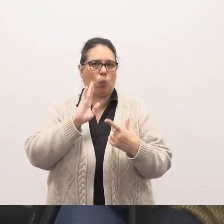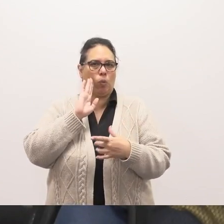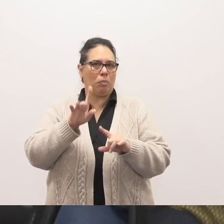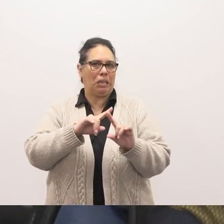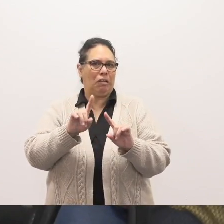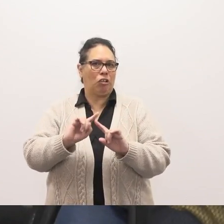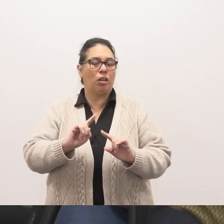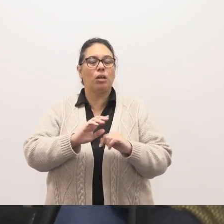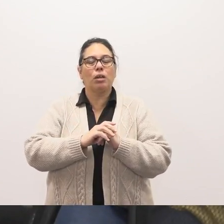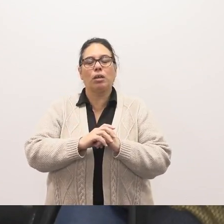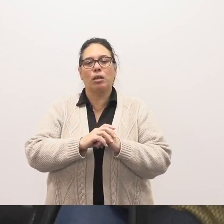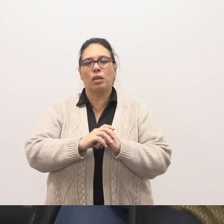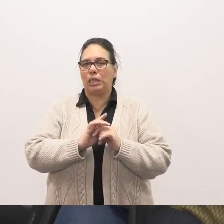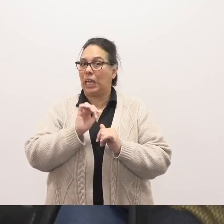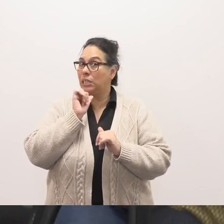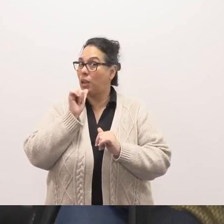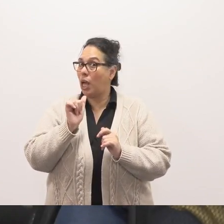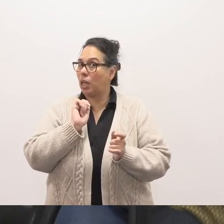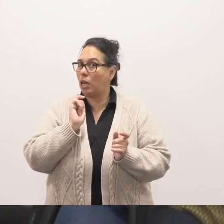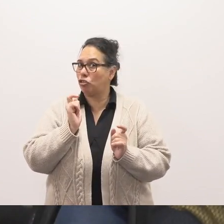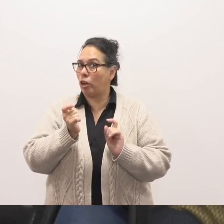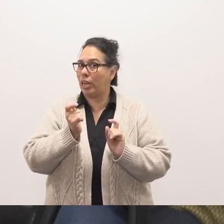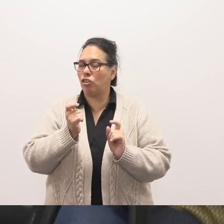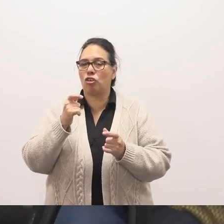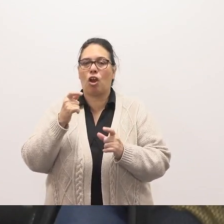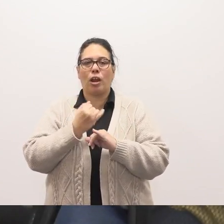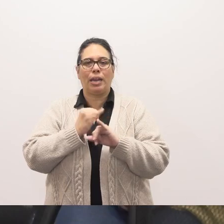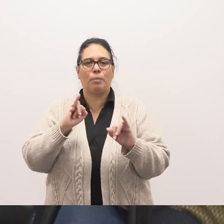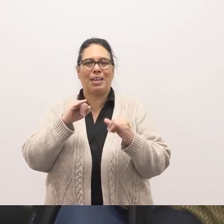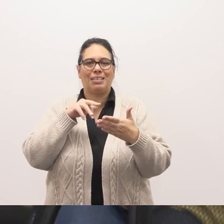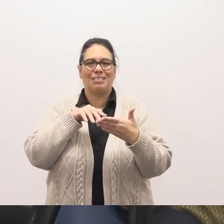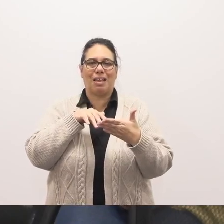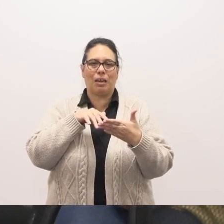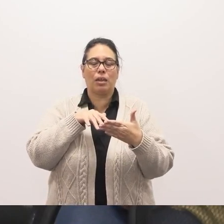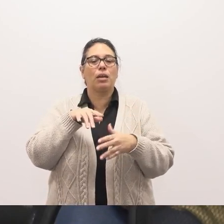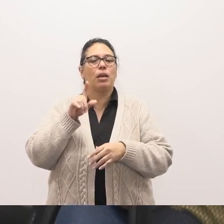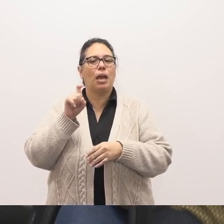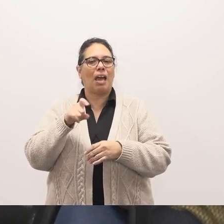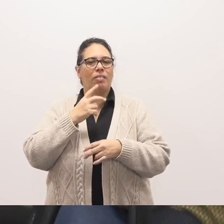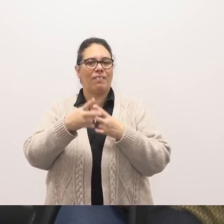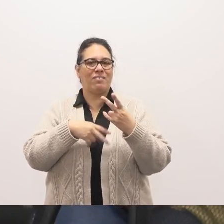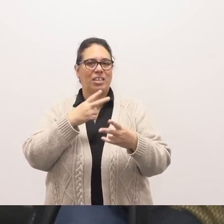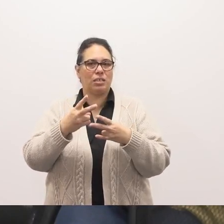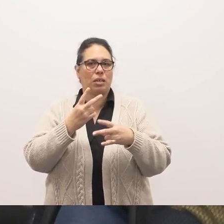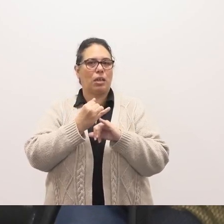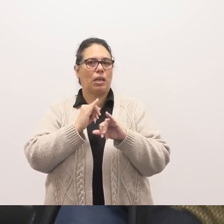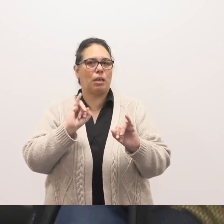The things that don't change are independent study. We always have to visit independent study and I can't remember